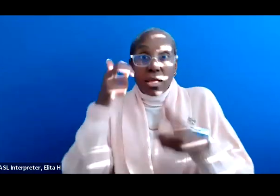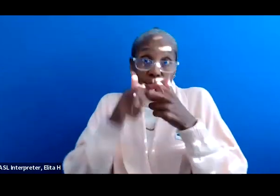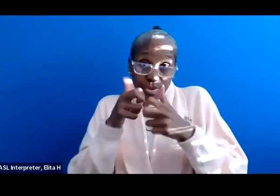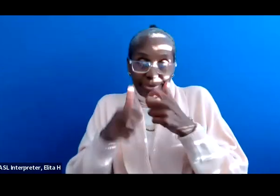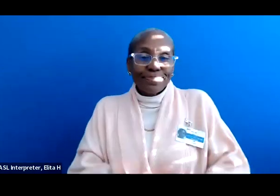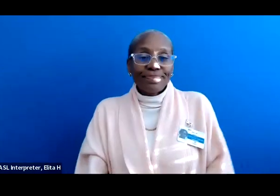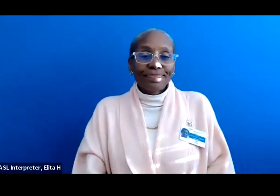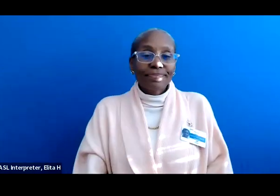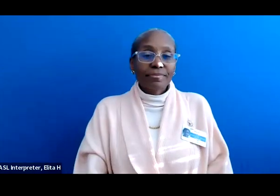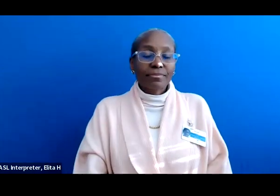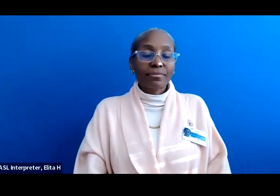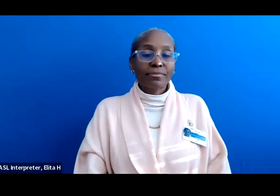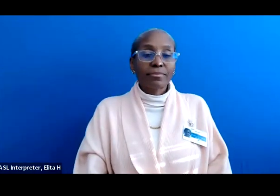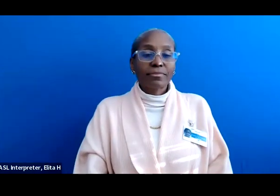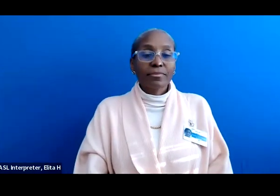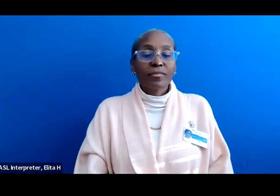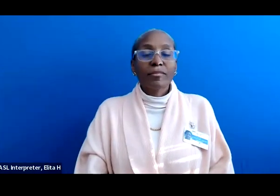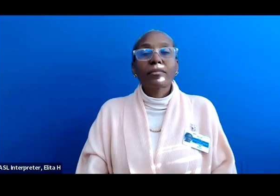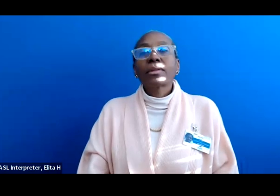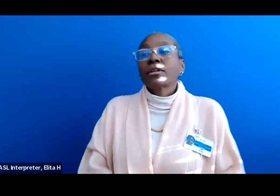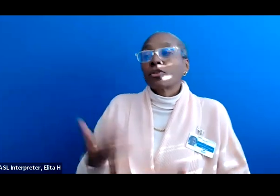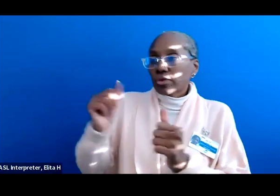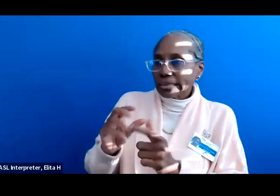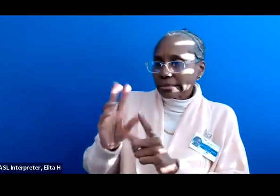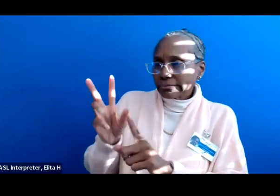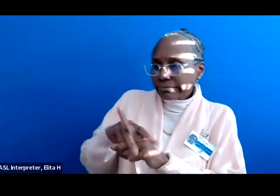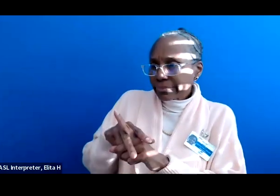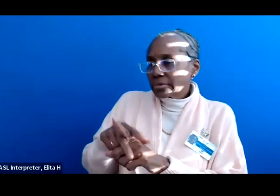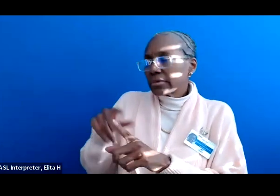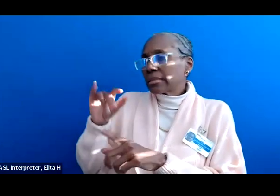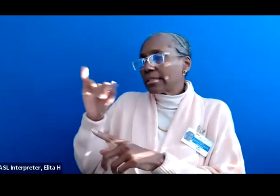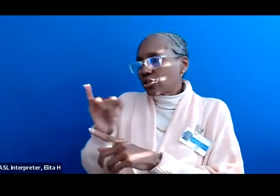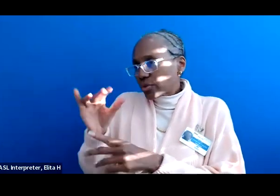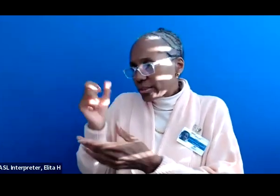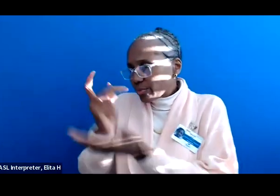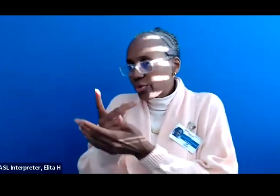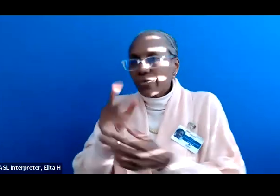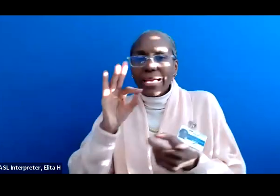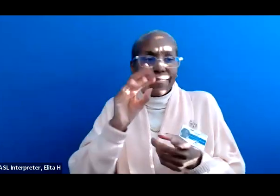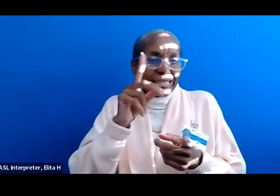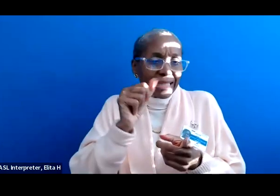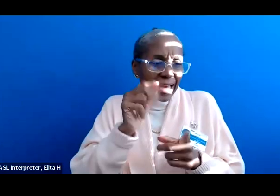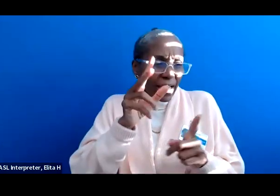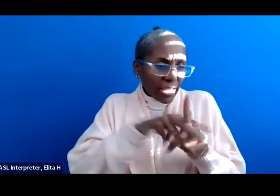But they're getting insurance approval. They're getting FDA approval. They're doing all the work.